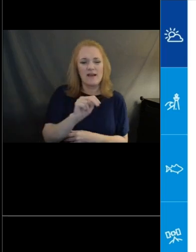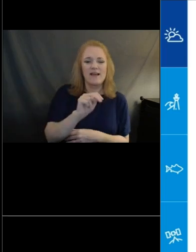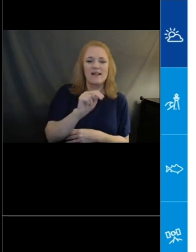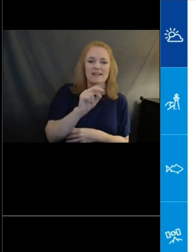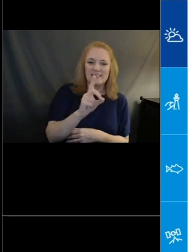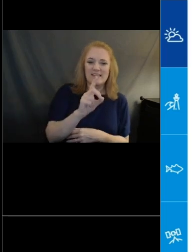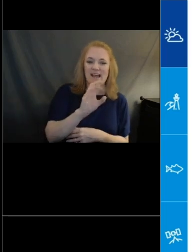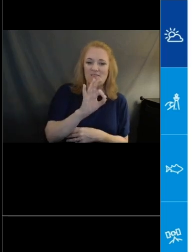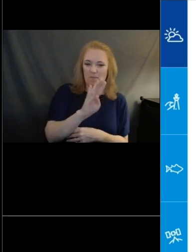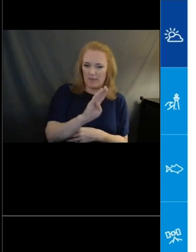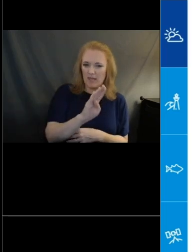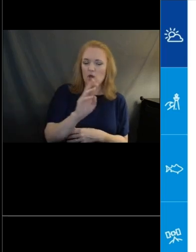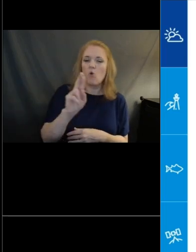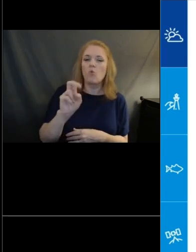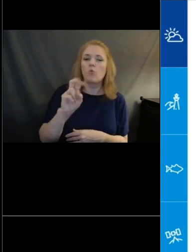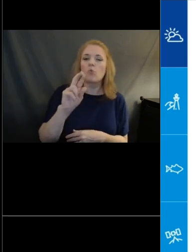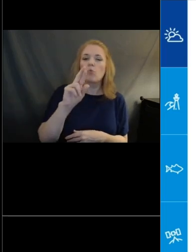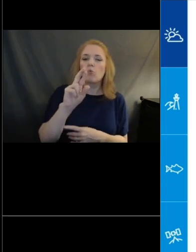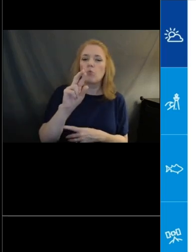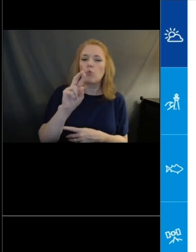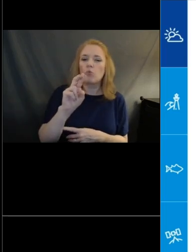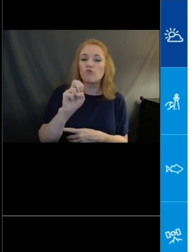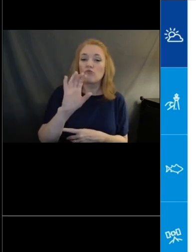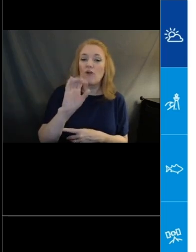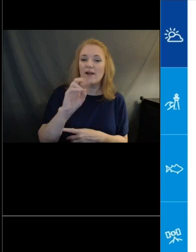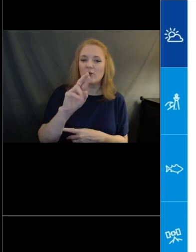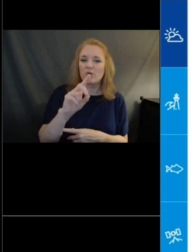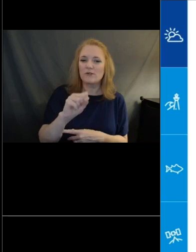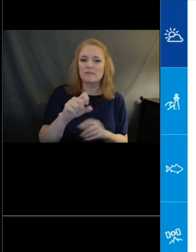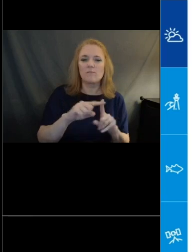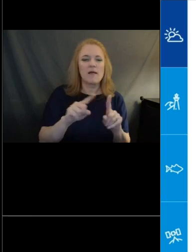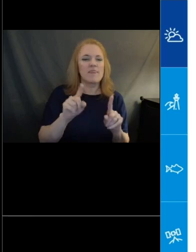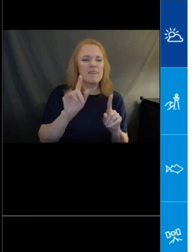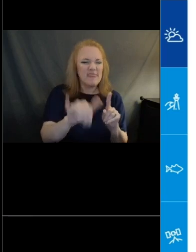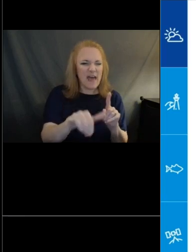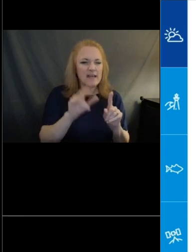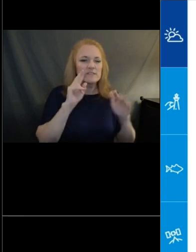although we're looking at forecast information: so how does the actual forecast from the National